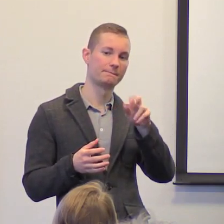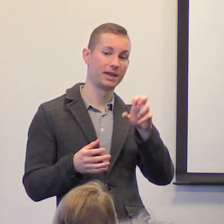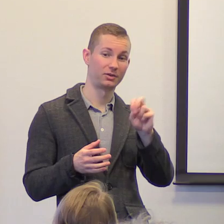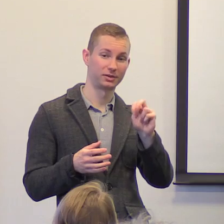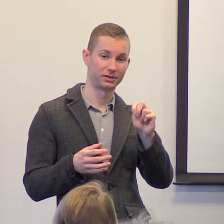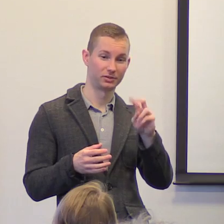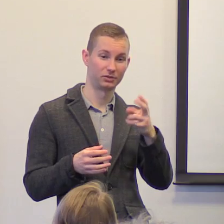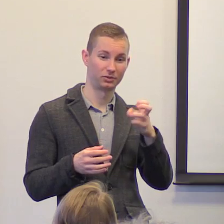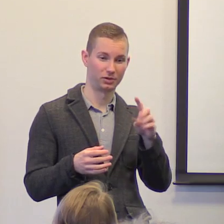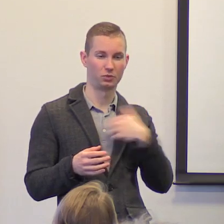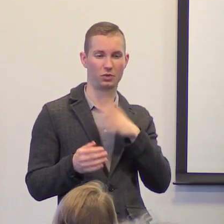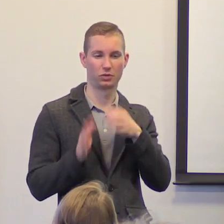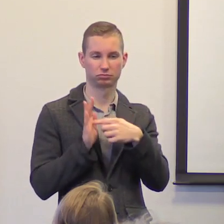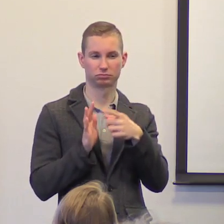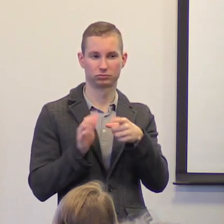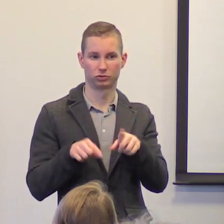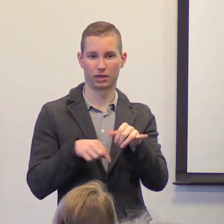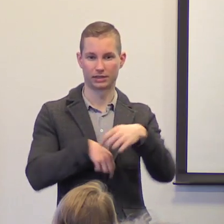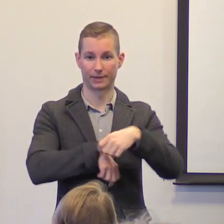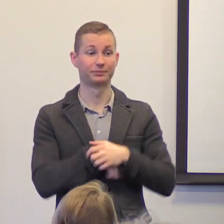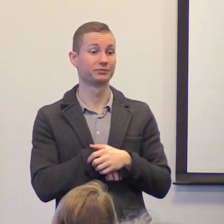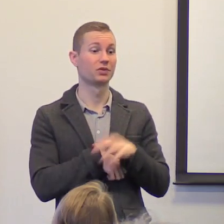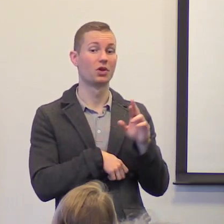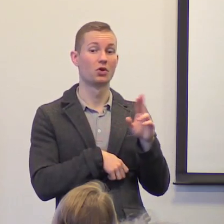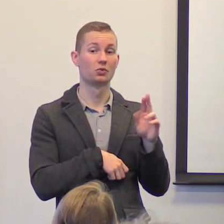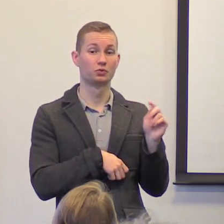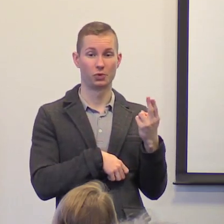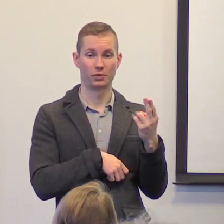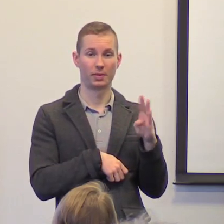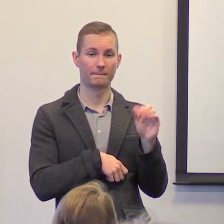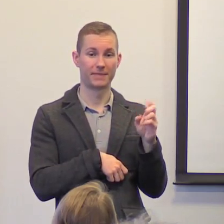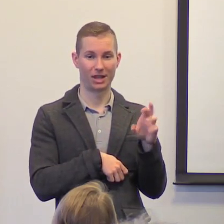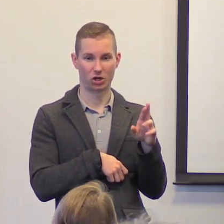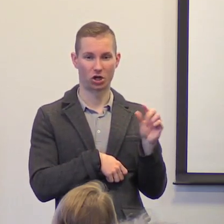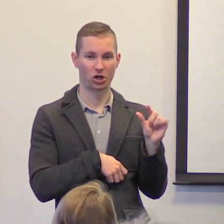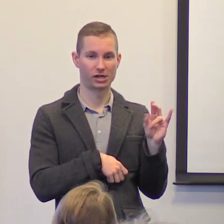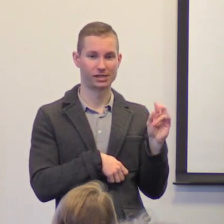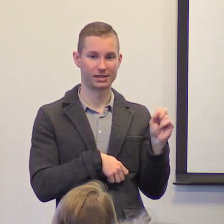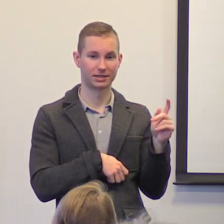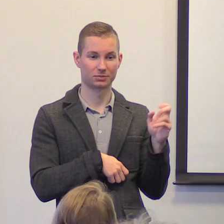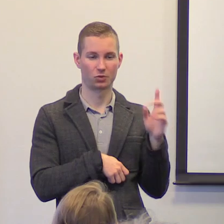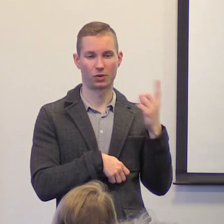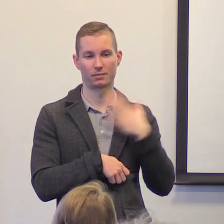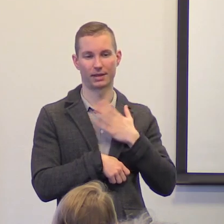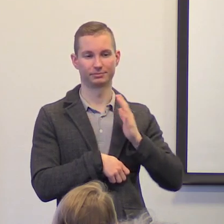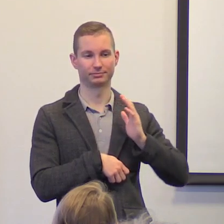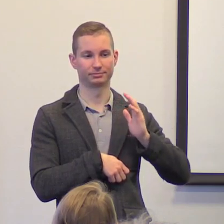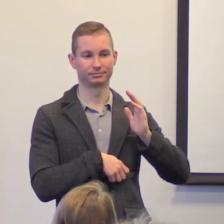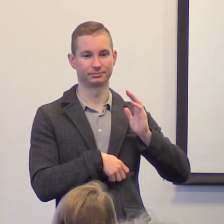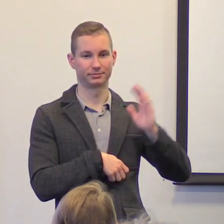Moving on, Ruth Bader Ginsburg was one of my predecessors as general counsel of the ACLU. You know about her.